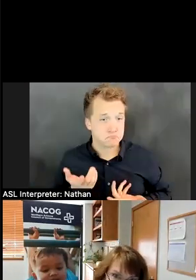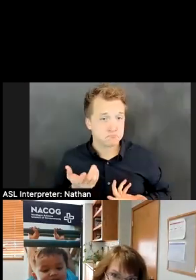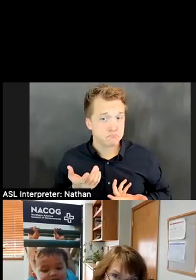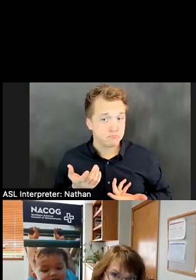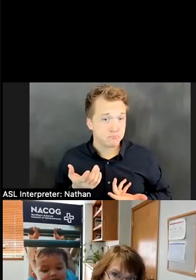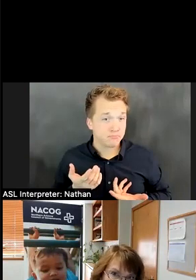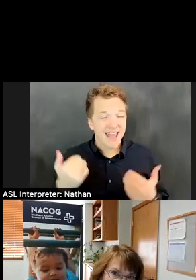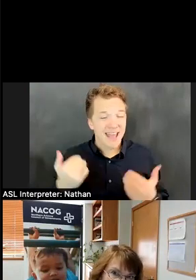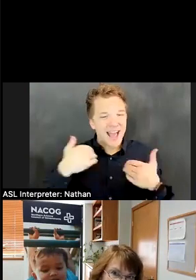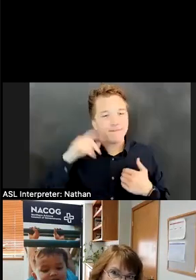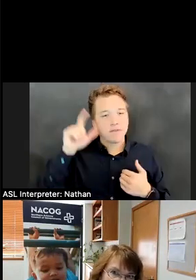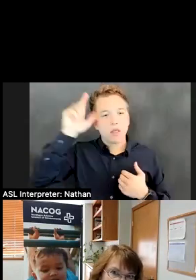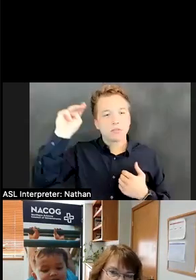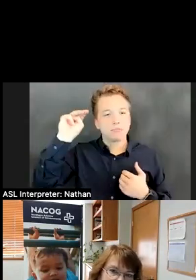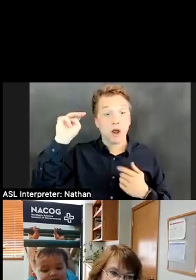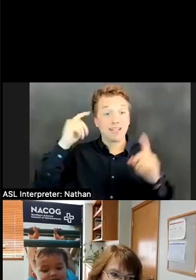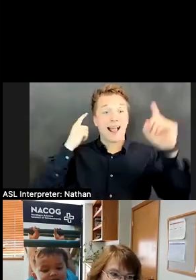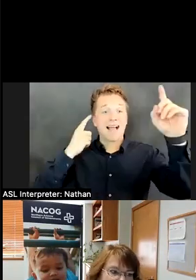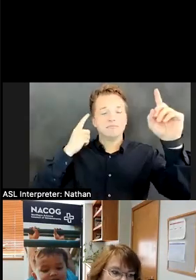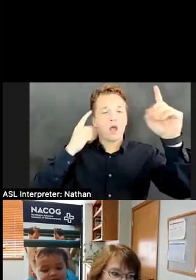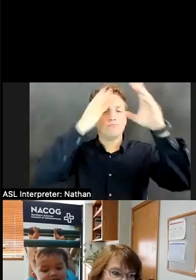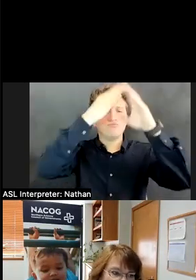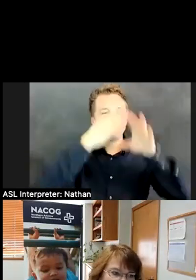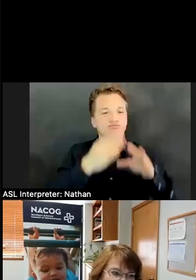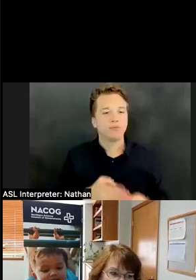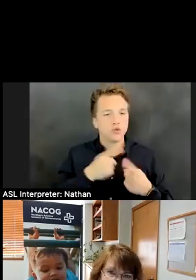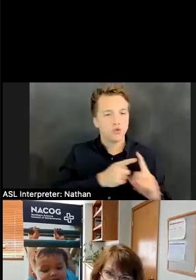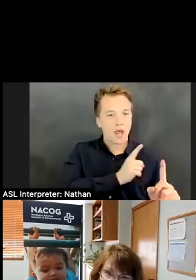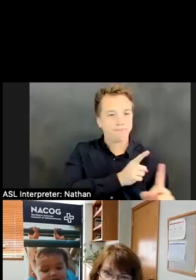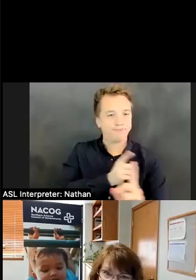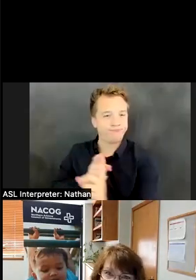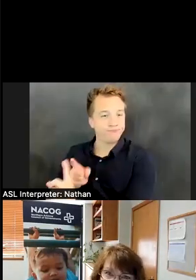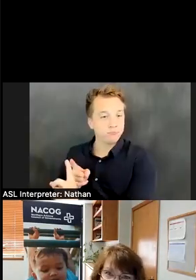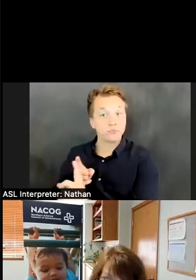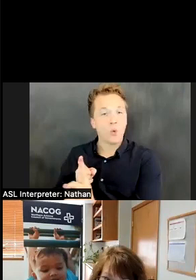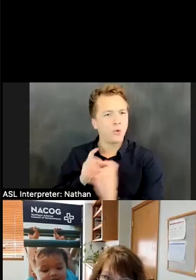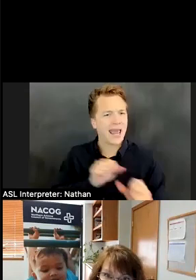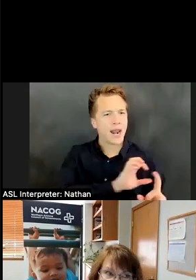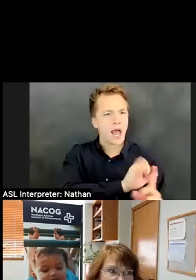Breaking logic models down into smaller pieces is very doable. Then we need to diversify.